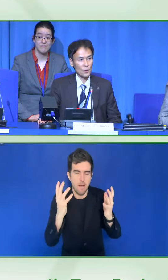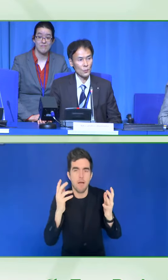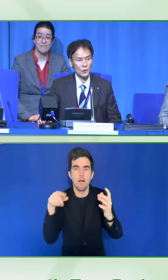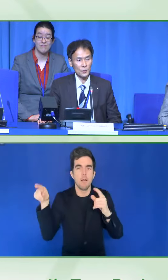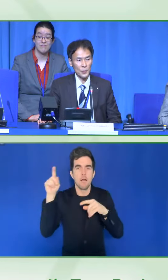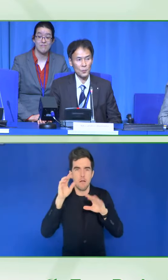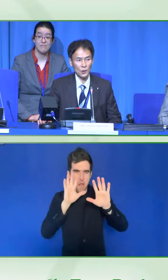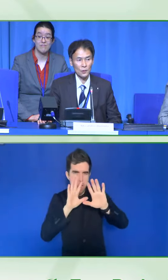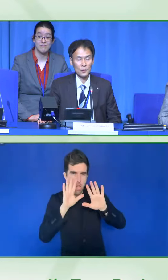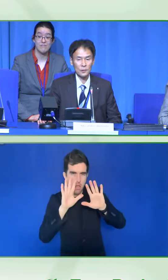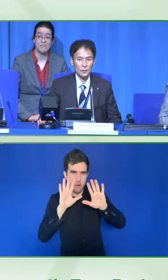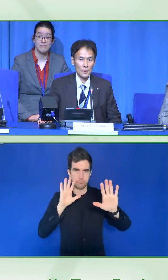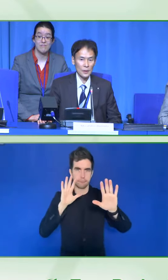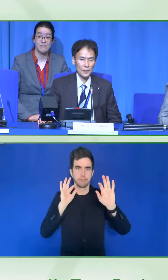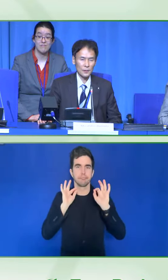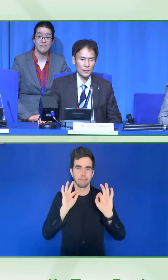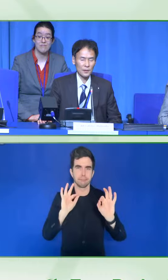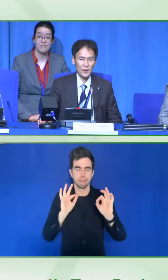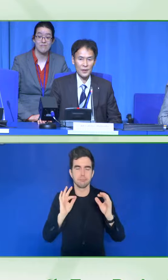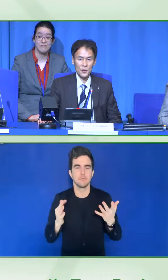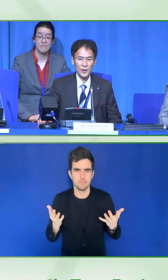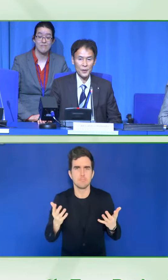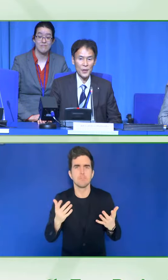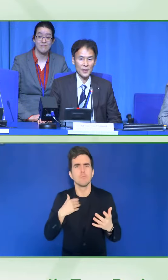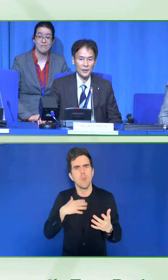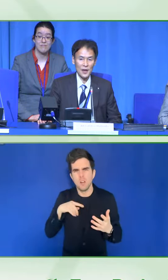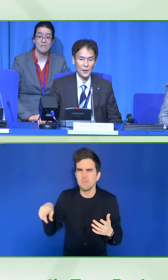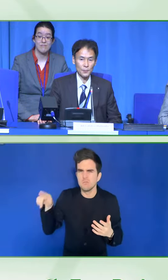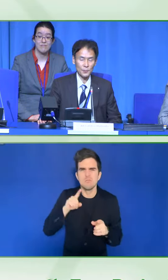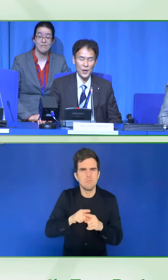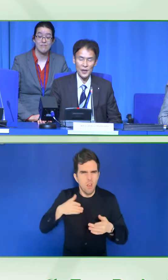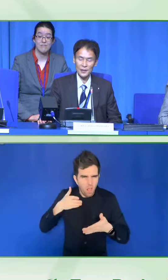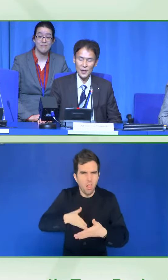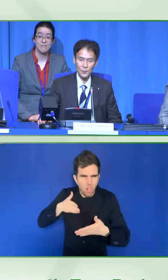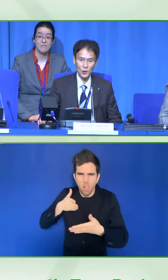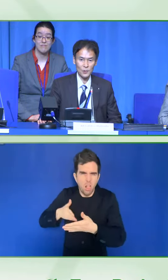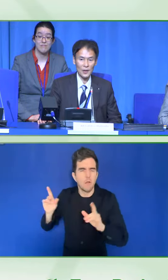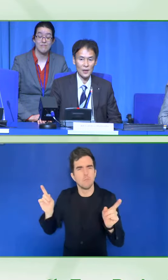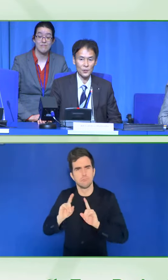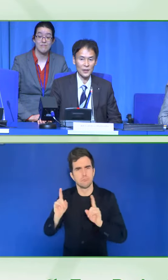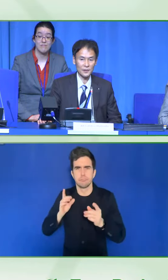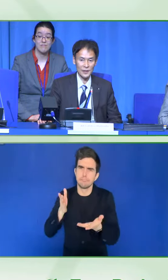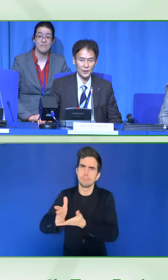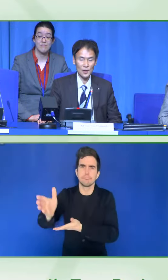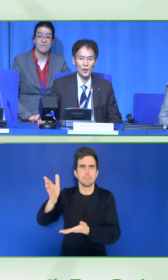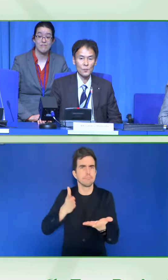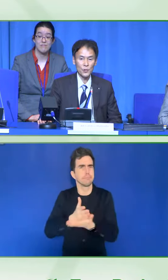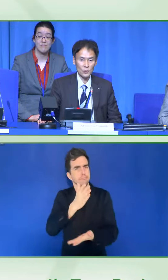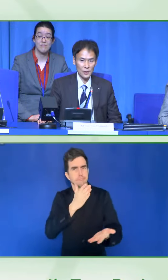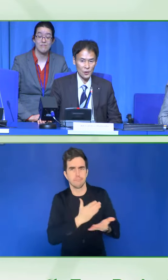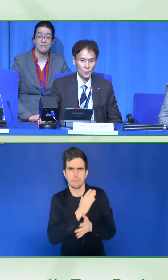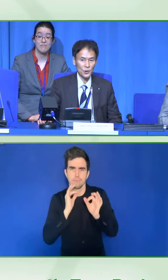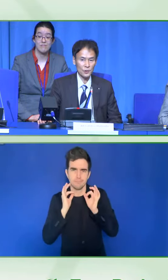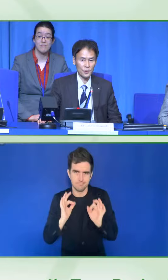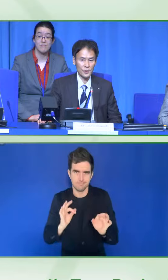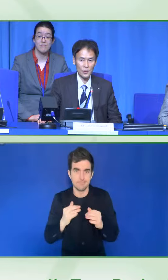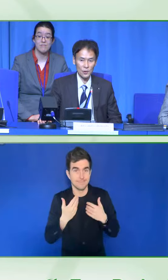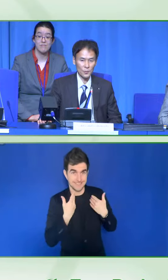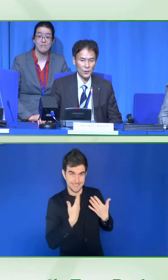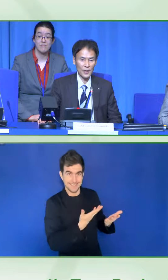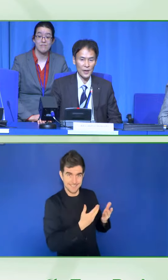And I am not prepared because my notes are not in order.